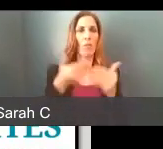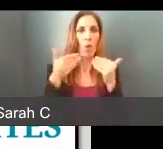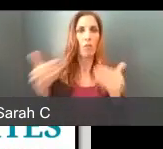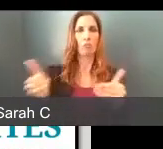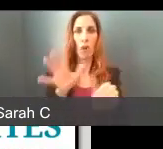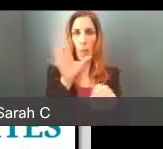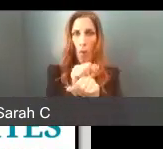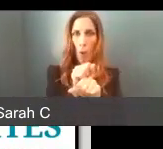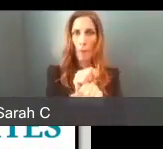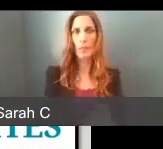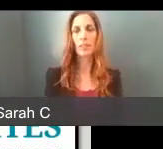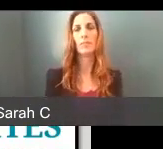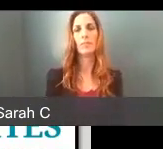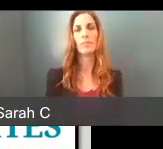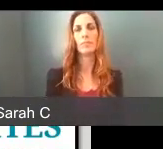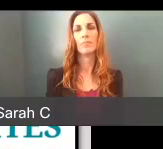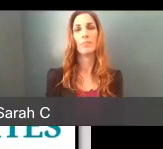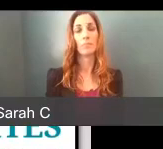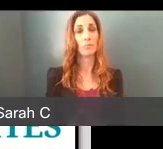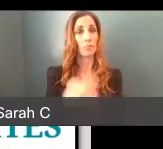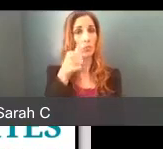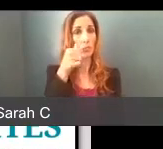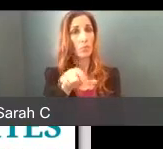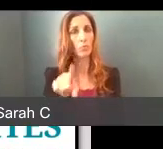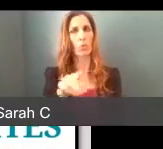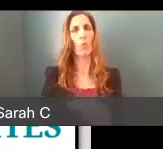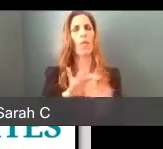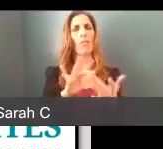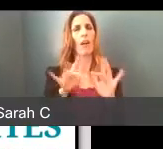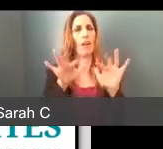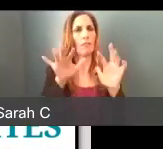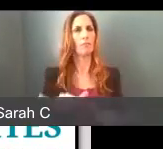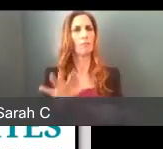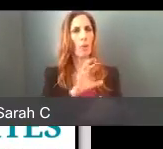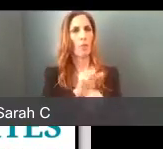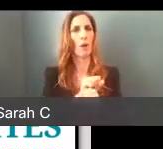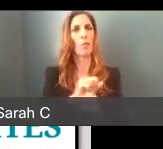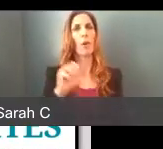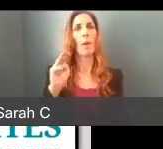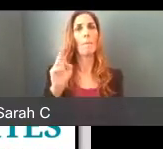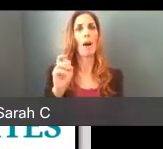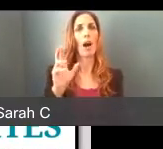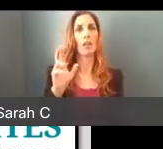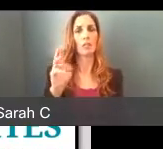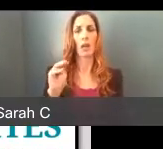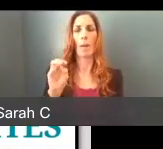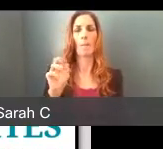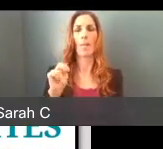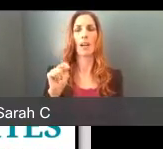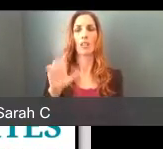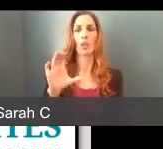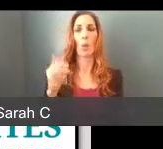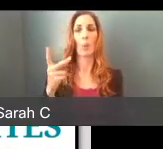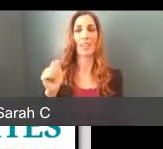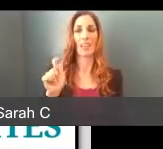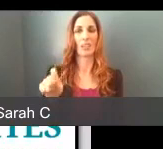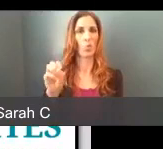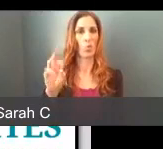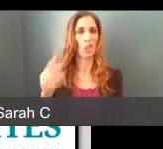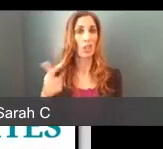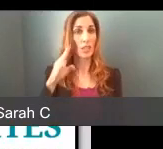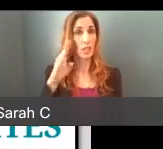As a reminder, you can go online to make an appointment at www.montcopa.org/COVID-19